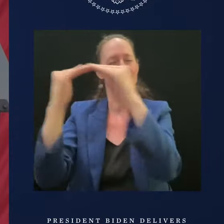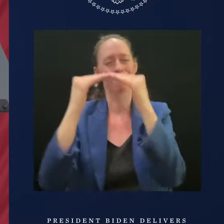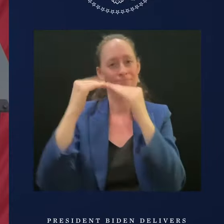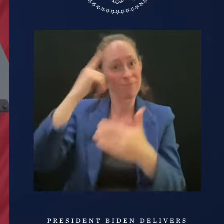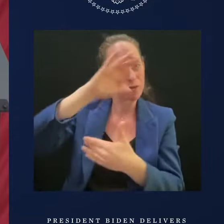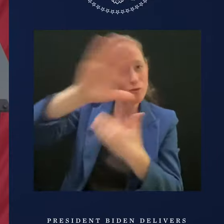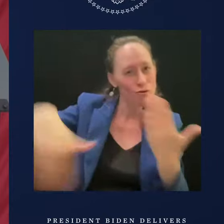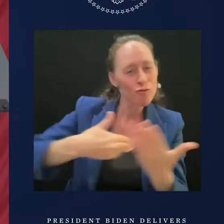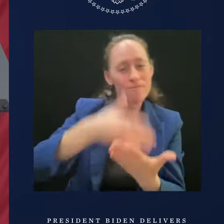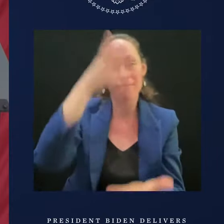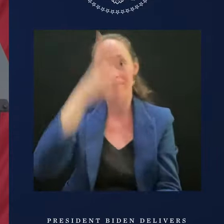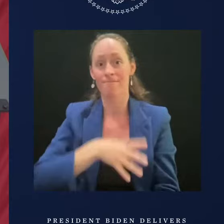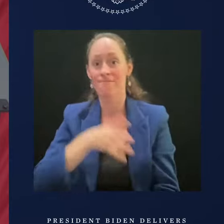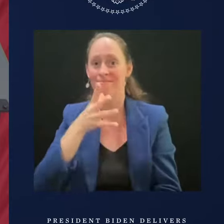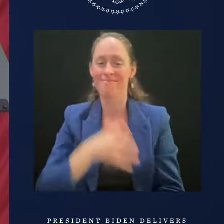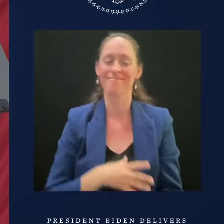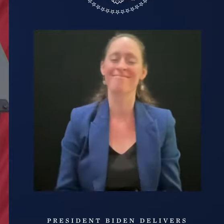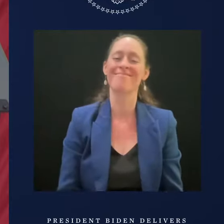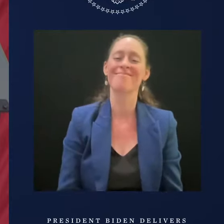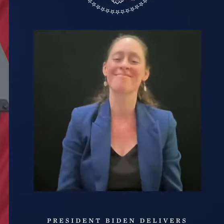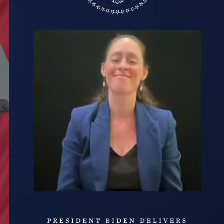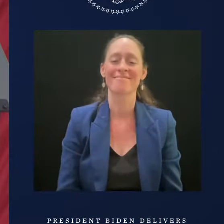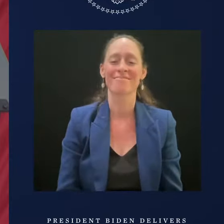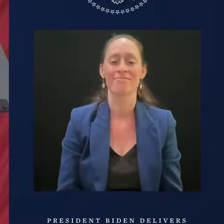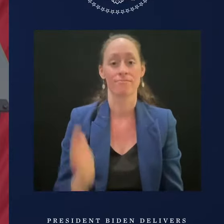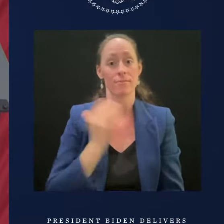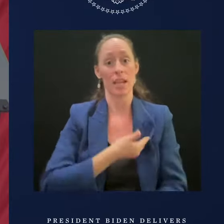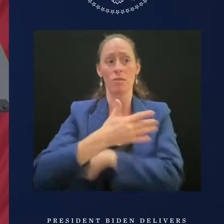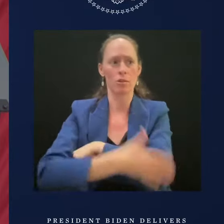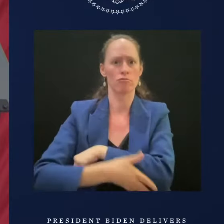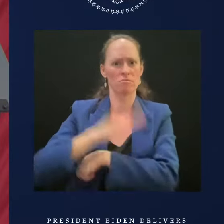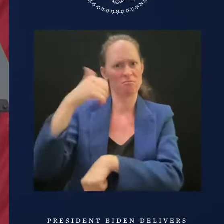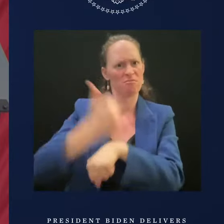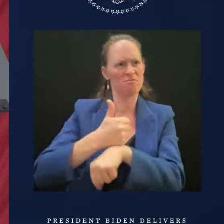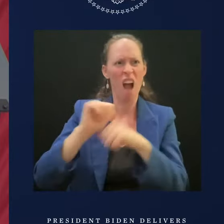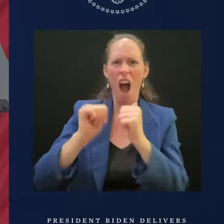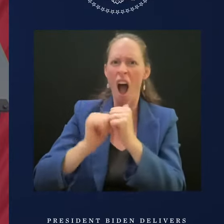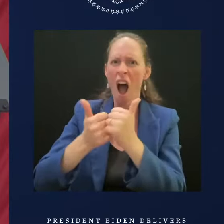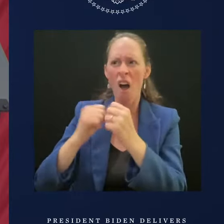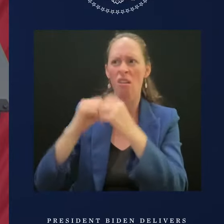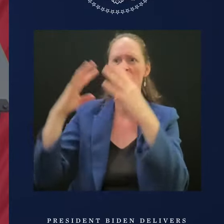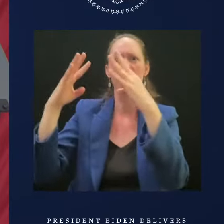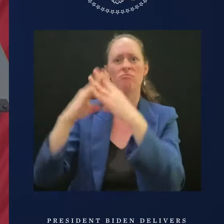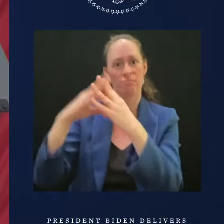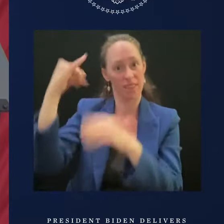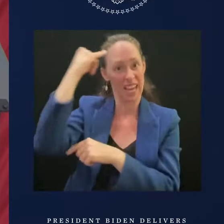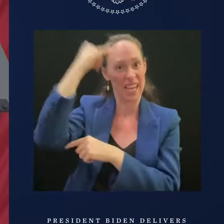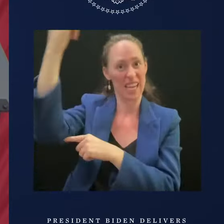Every other nation is formed based on things like geography, ethnicity, religion.